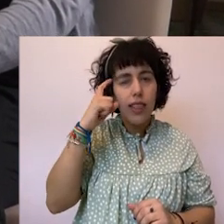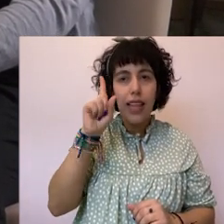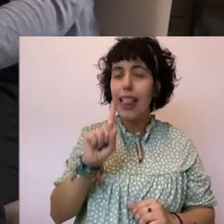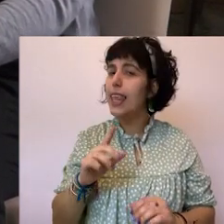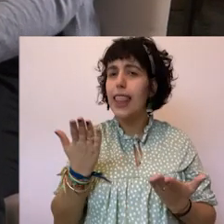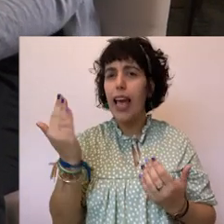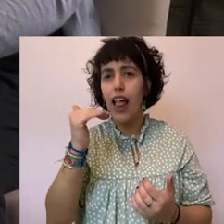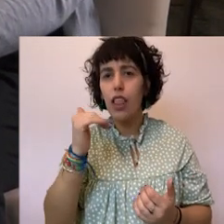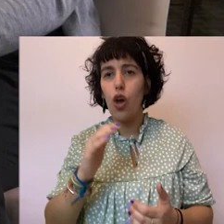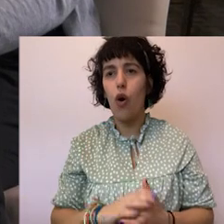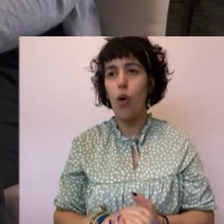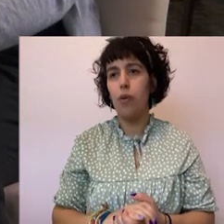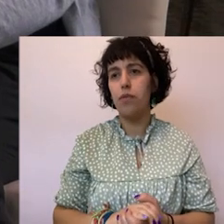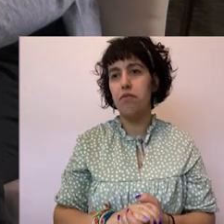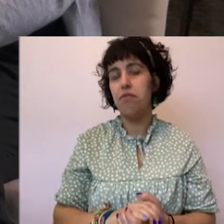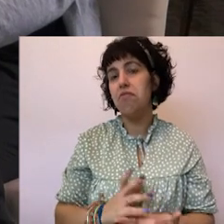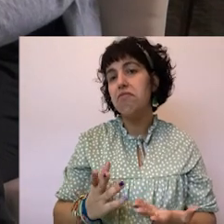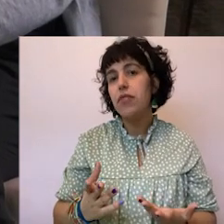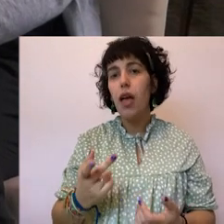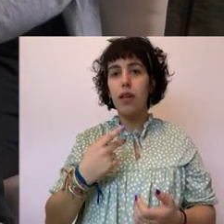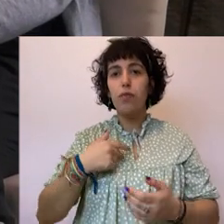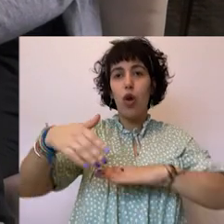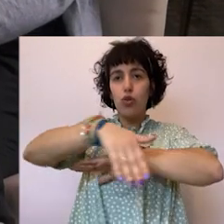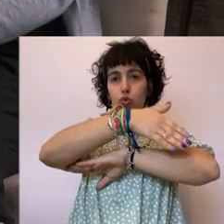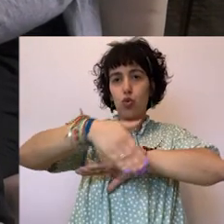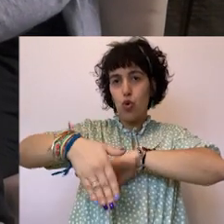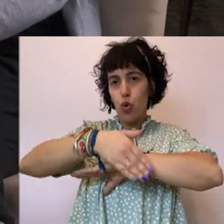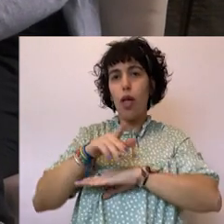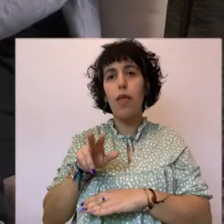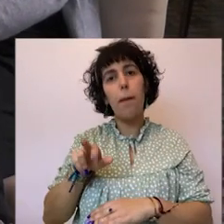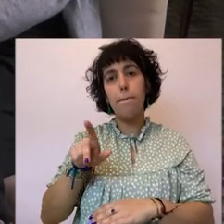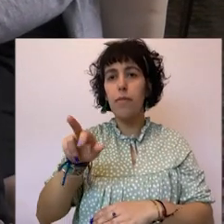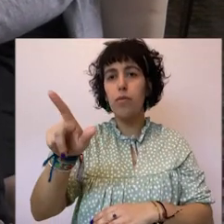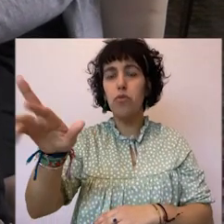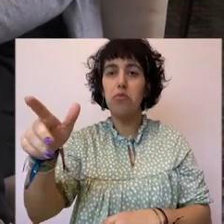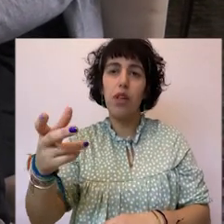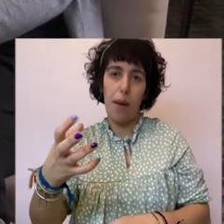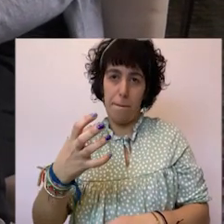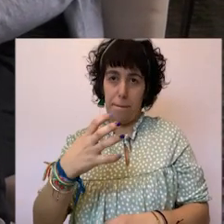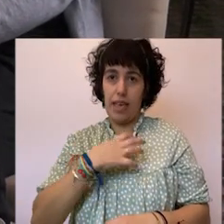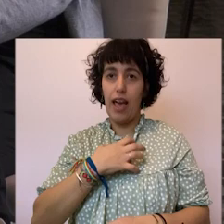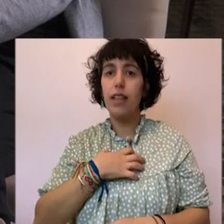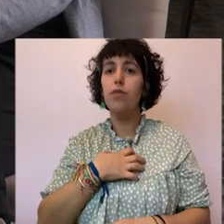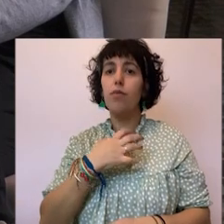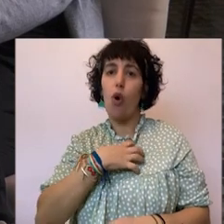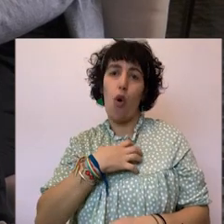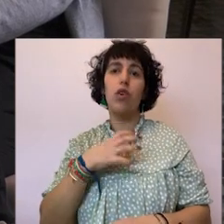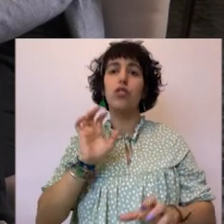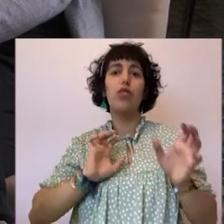So even walking down the street is a self-defense of mine Sometimes you don't need to do much.